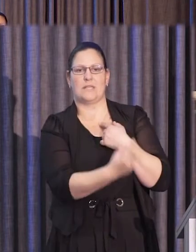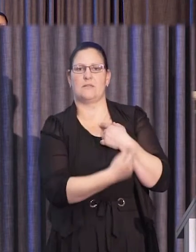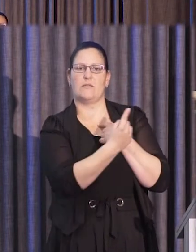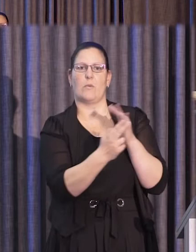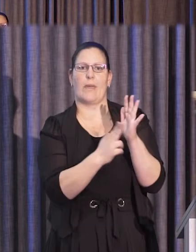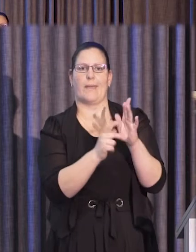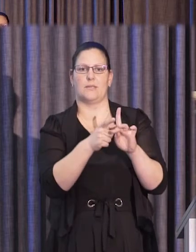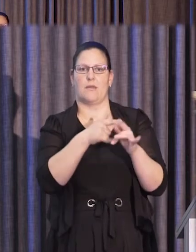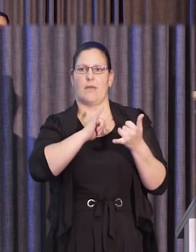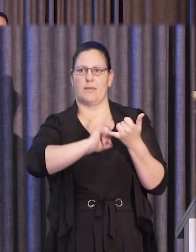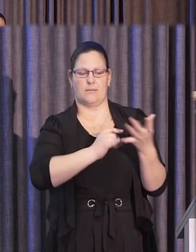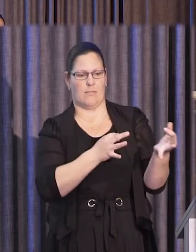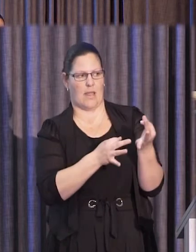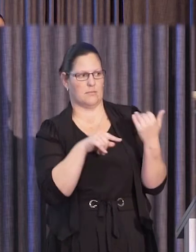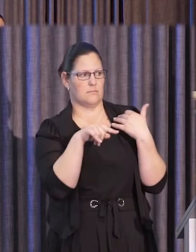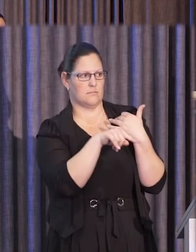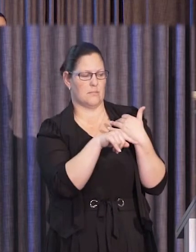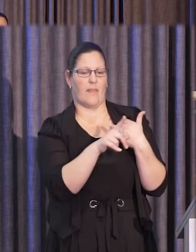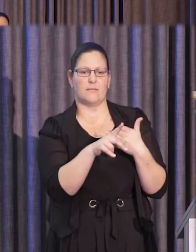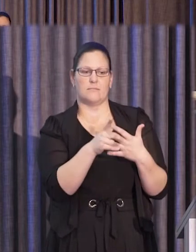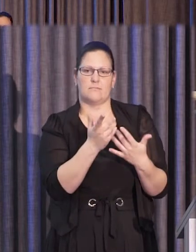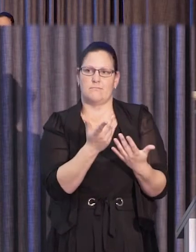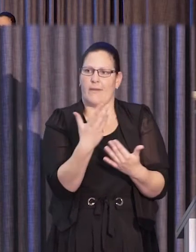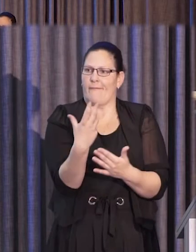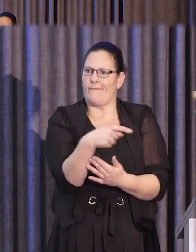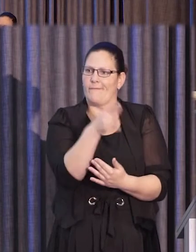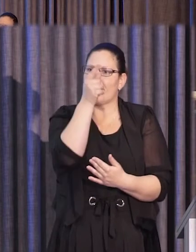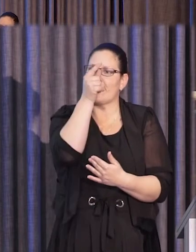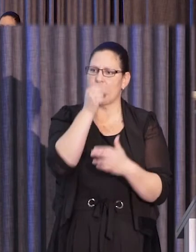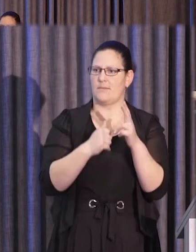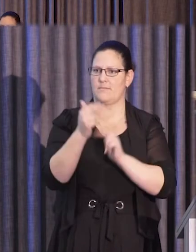because they are about capacity building, and so if people developing your plans are thinking